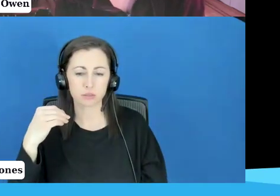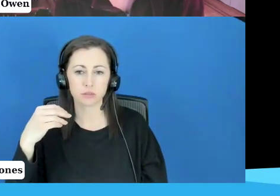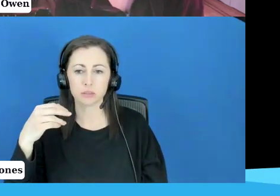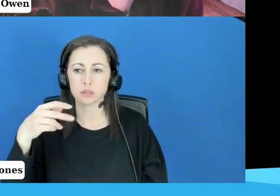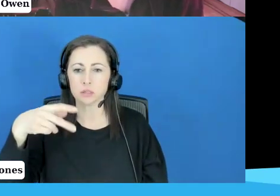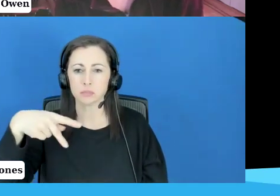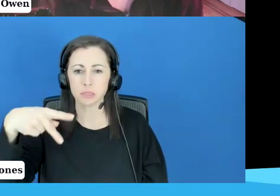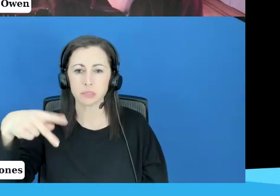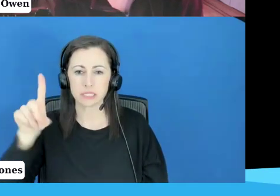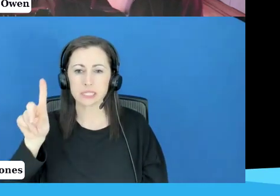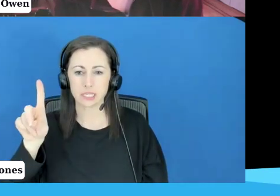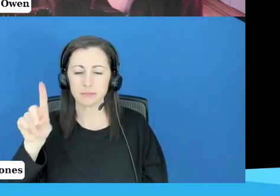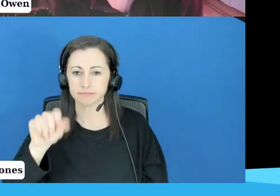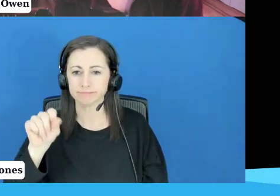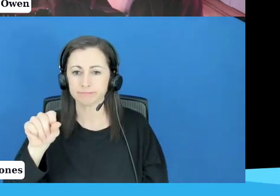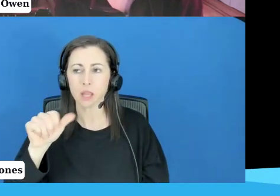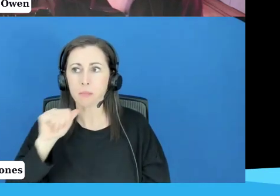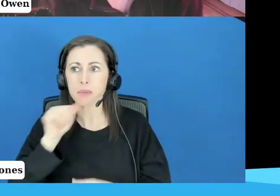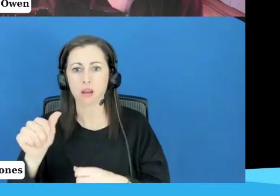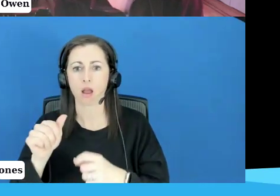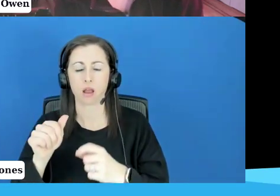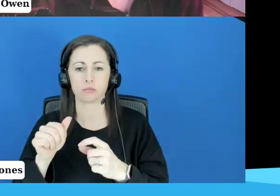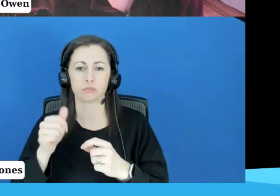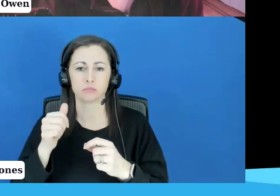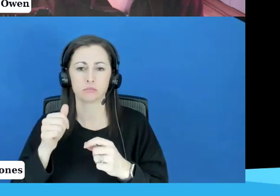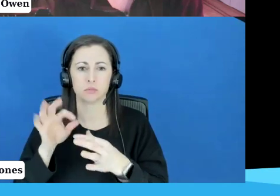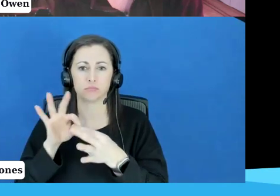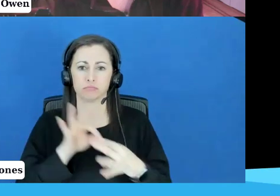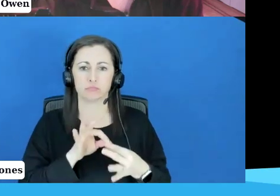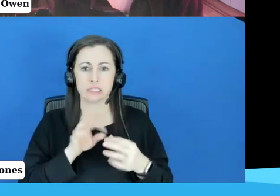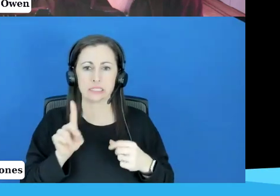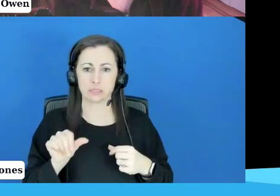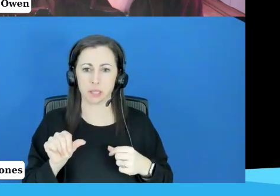but it wasn't as related to my disability. Mine’s was a bit different.